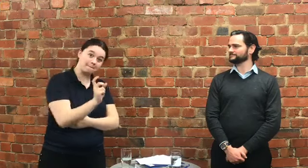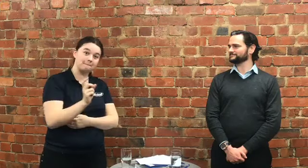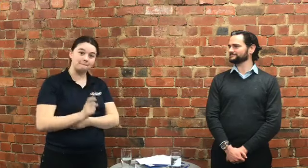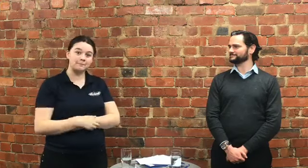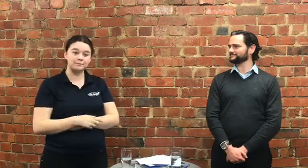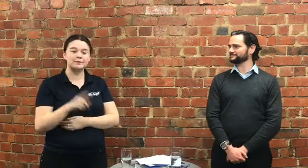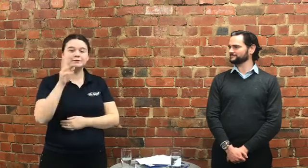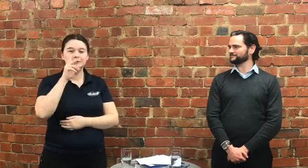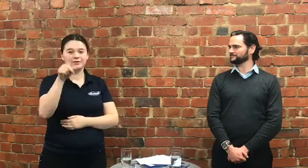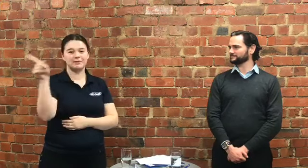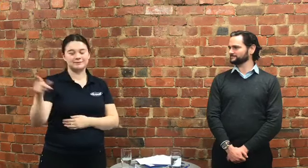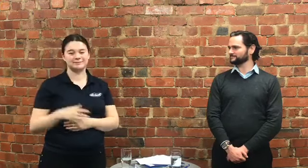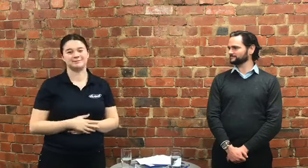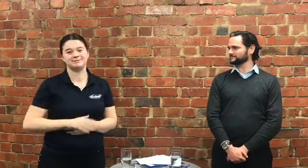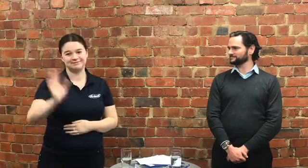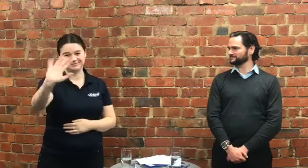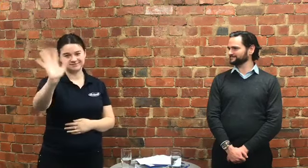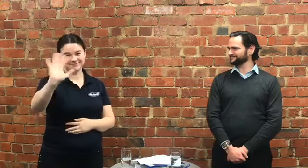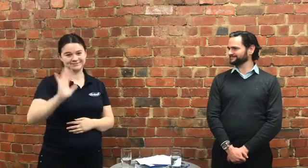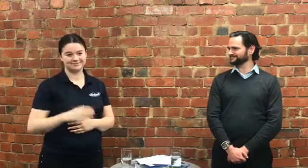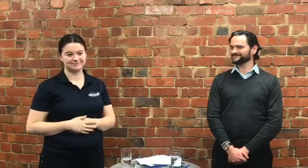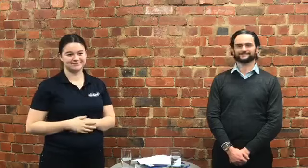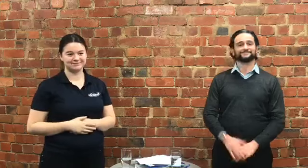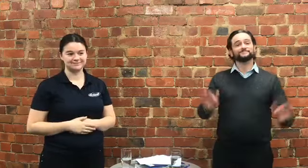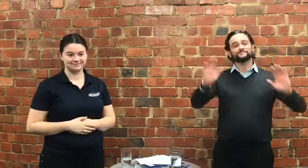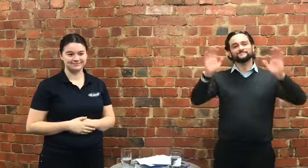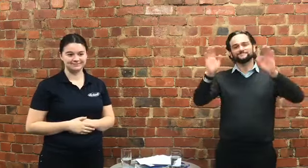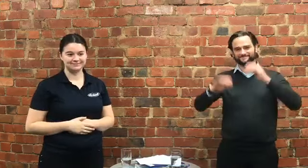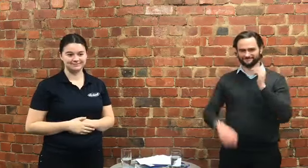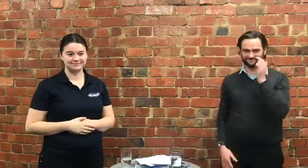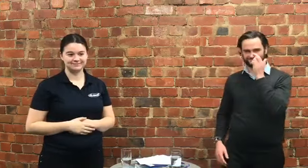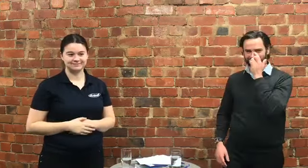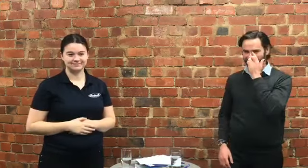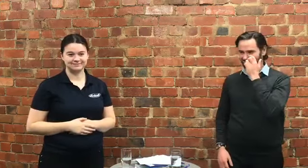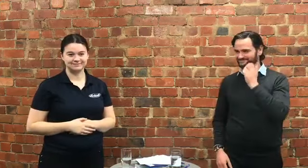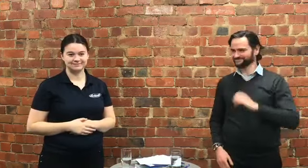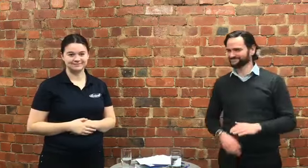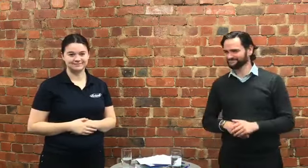Please let us know if you're going to come to that. I'll see you there. Bye everyone.